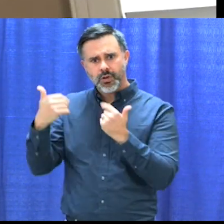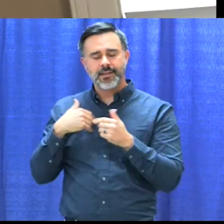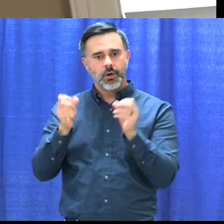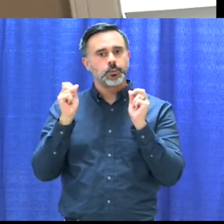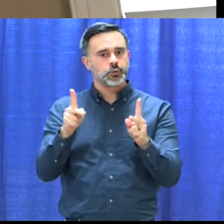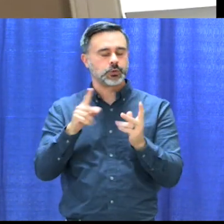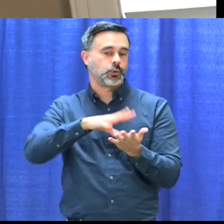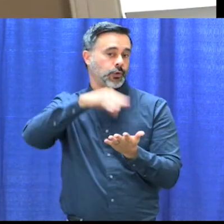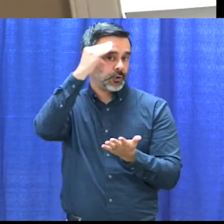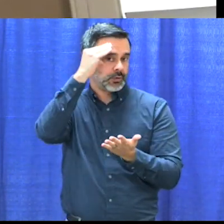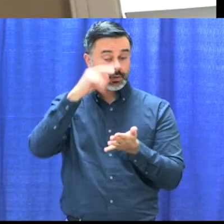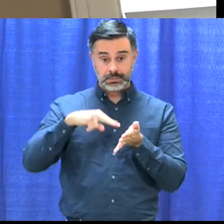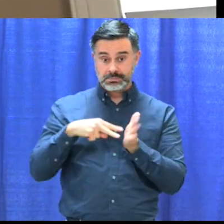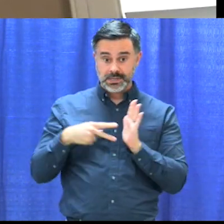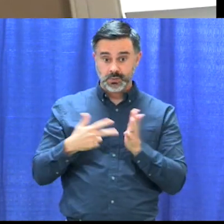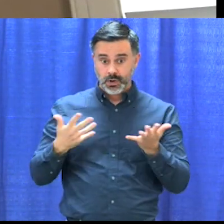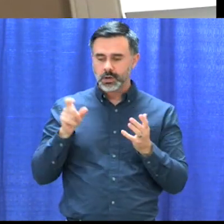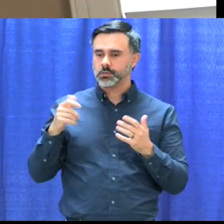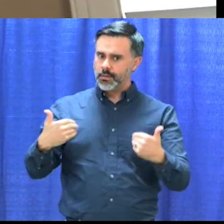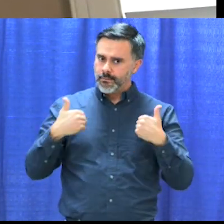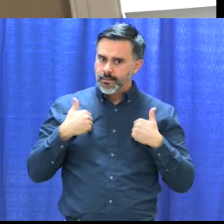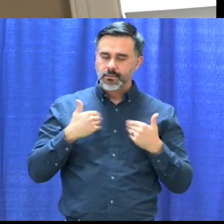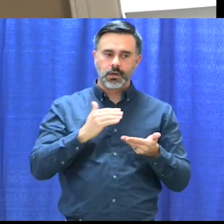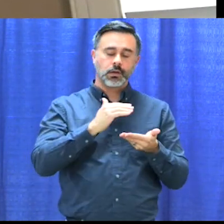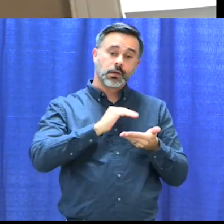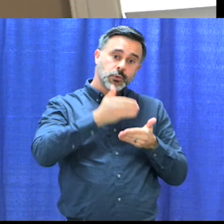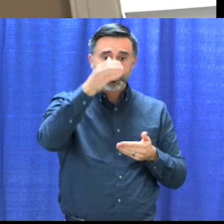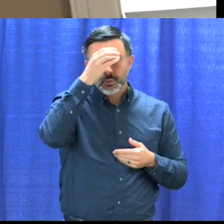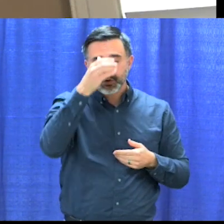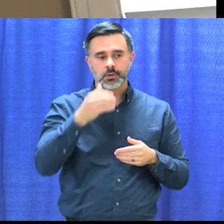That means computer devices and sometimes more importantly connectivity.